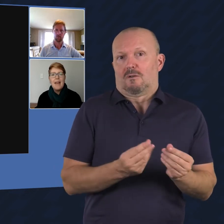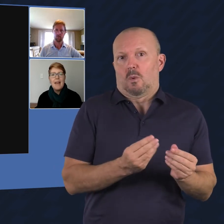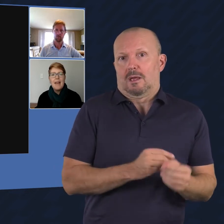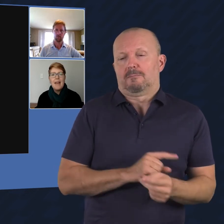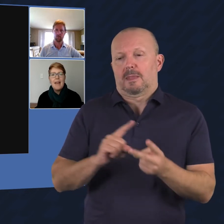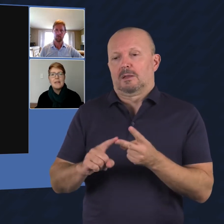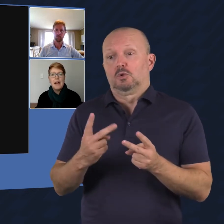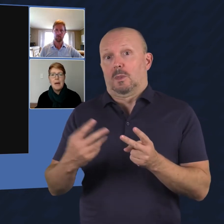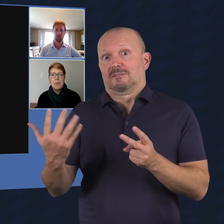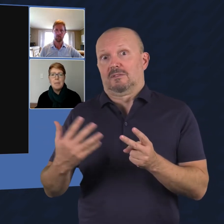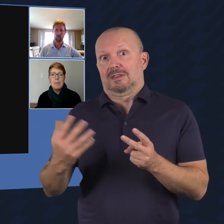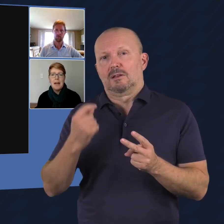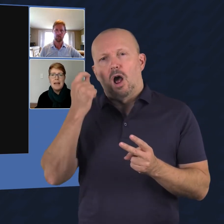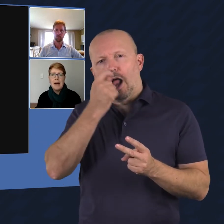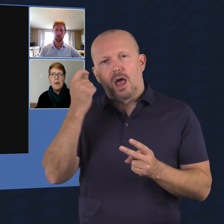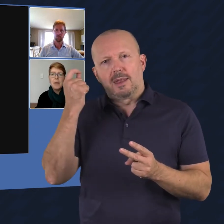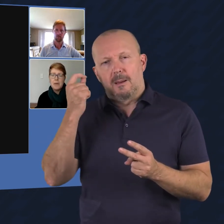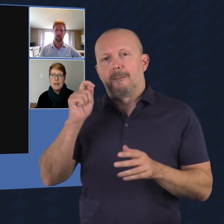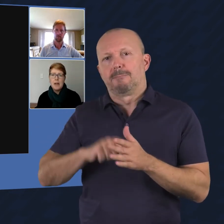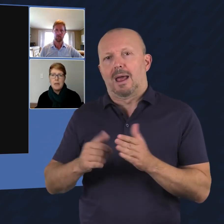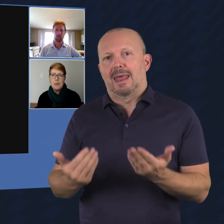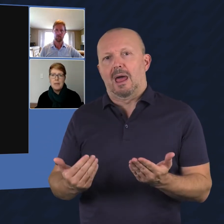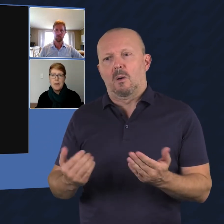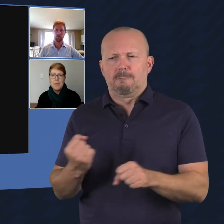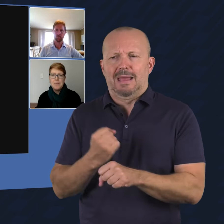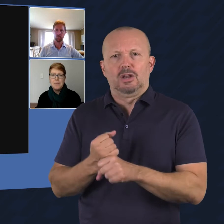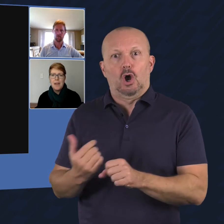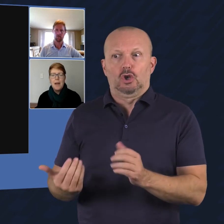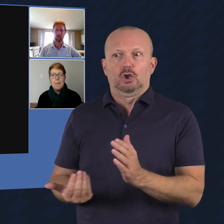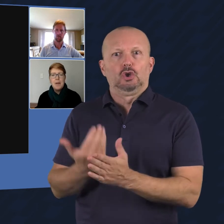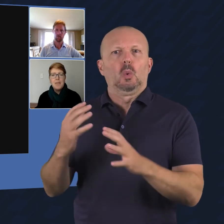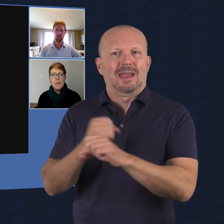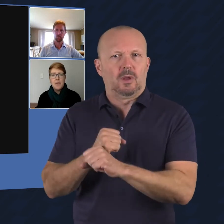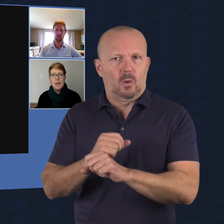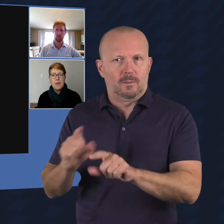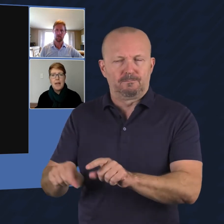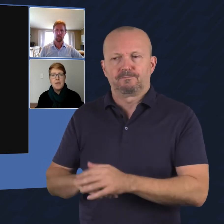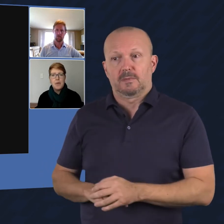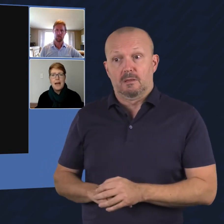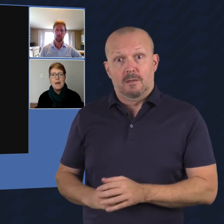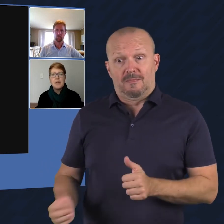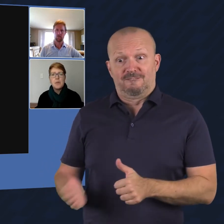Eyeliner album, 'Buy Now', created on Nuendo. But our first discovery, as it turned out,